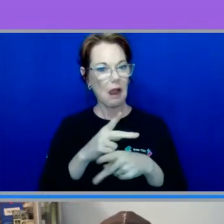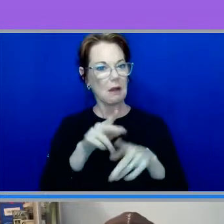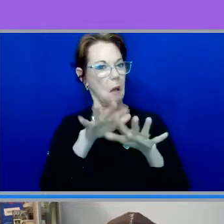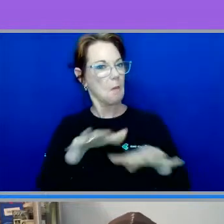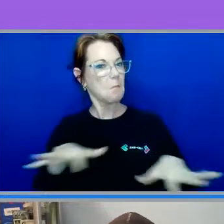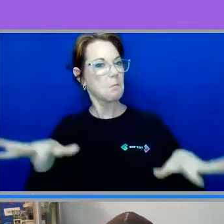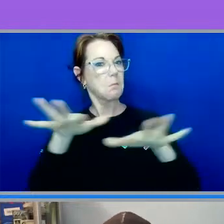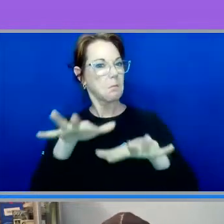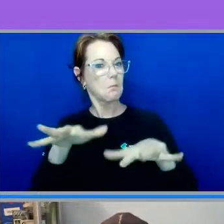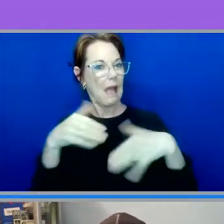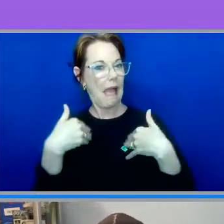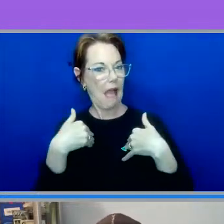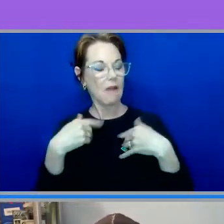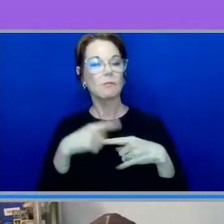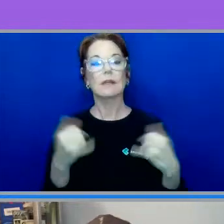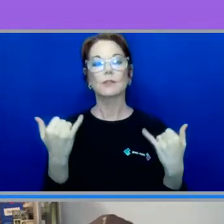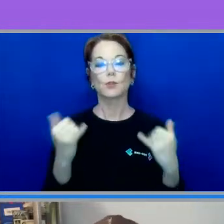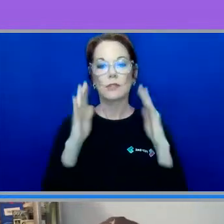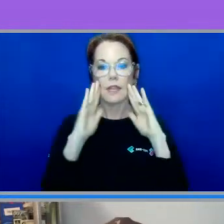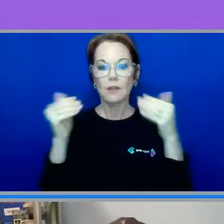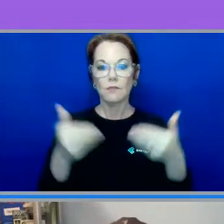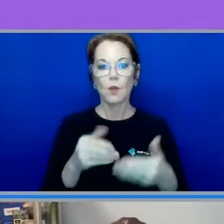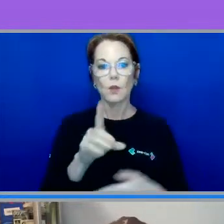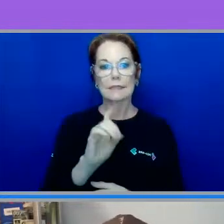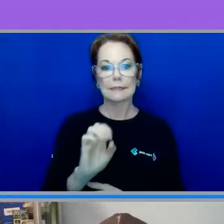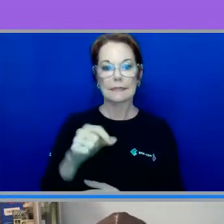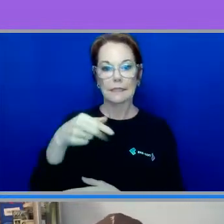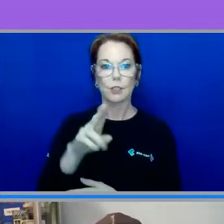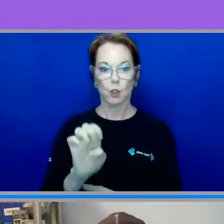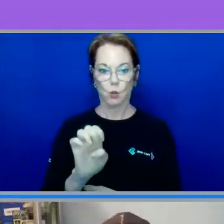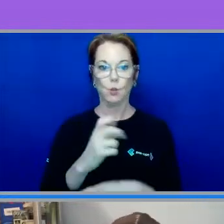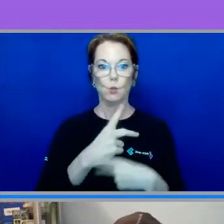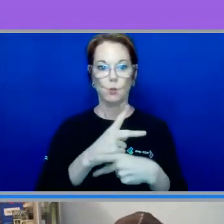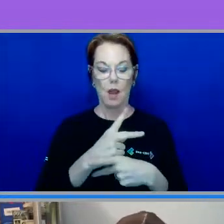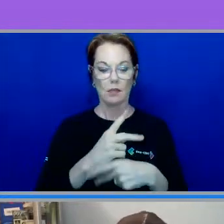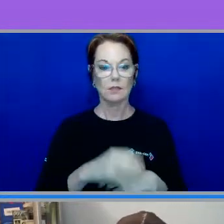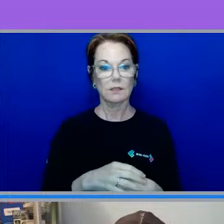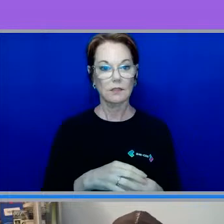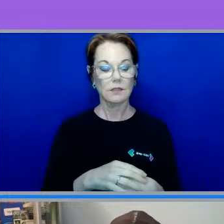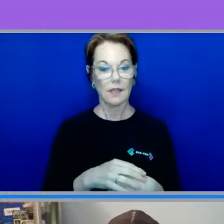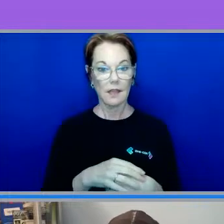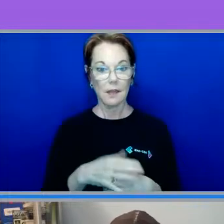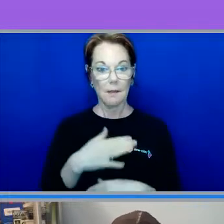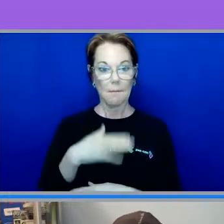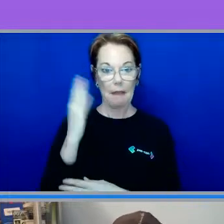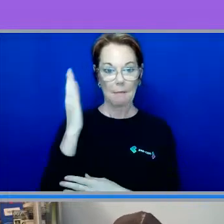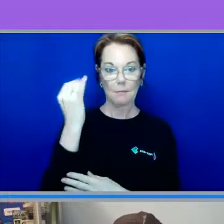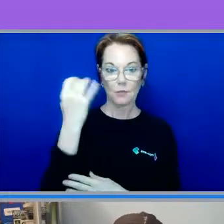out there, but today we'll be focusing on Deque products. If you like the ideas I'm